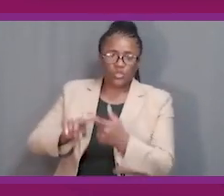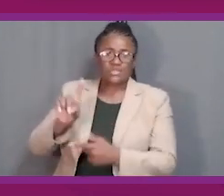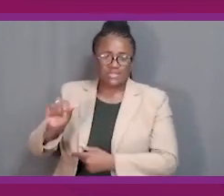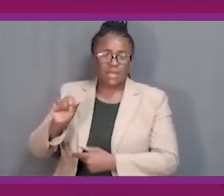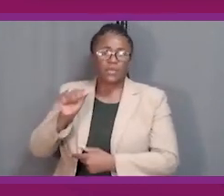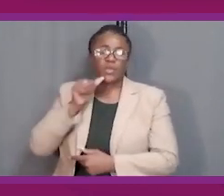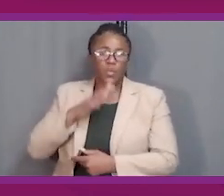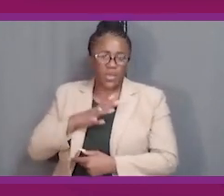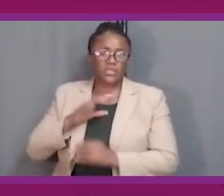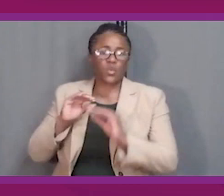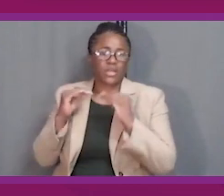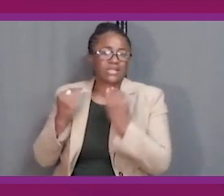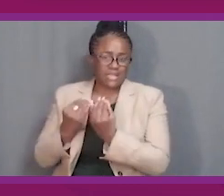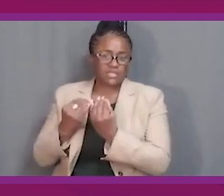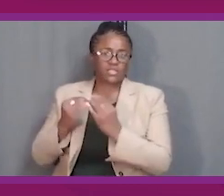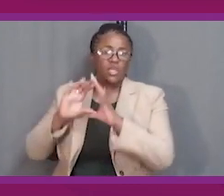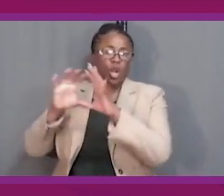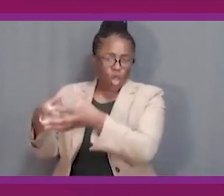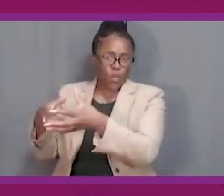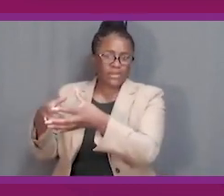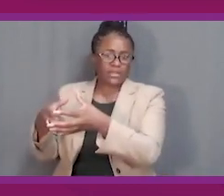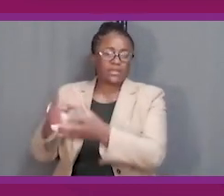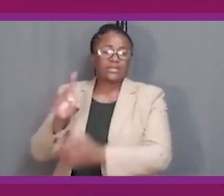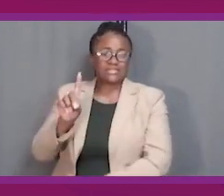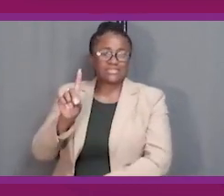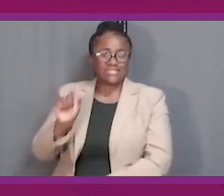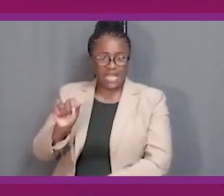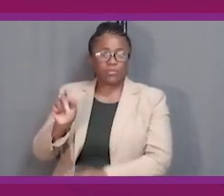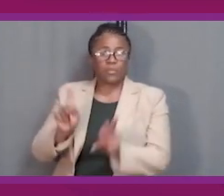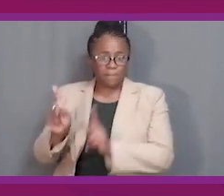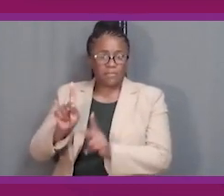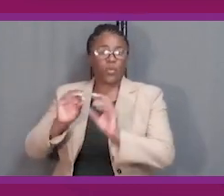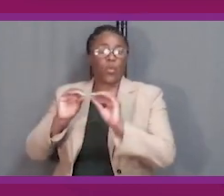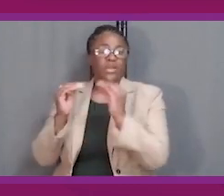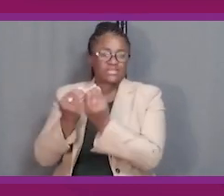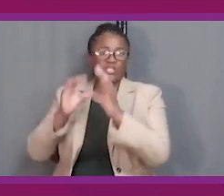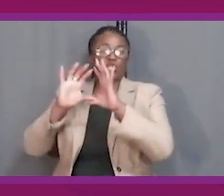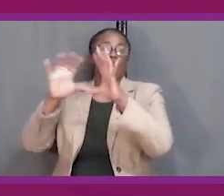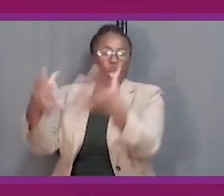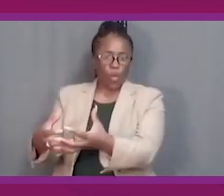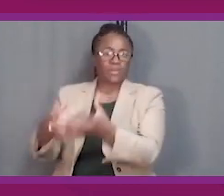with the systems that we have in place now, the funding is so big that sometimes even